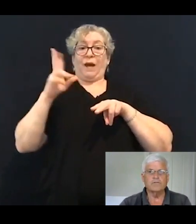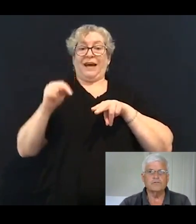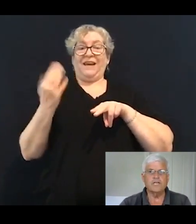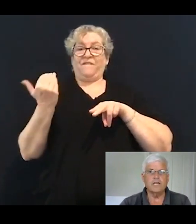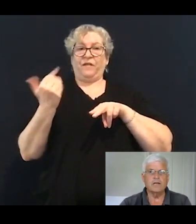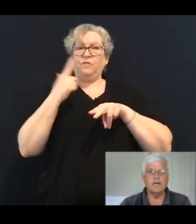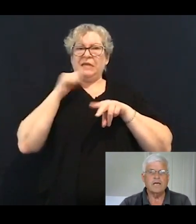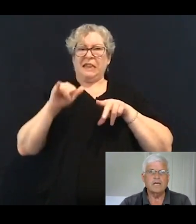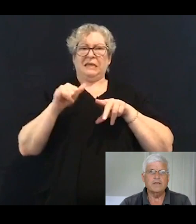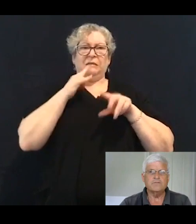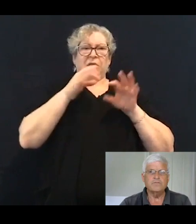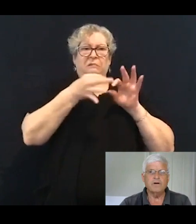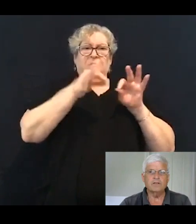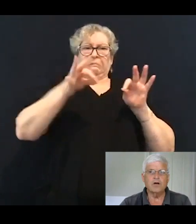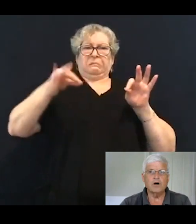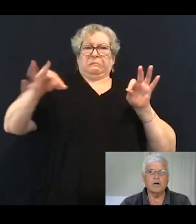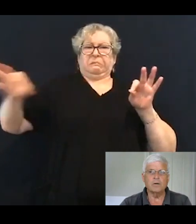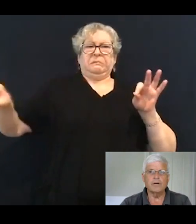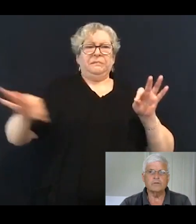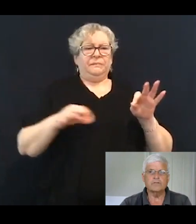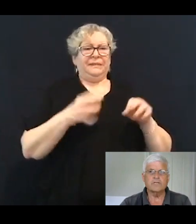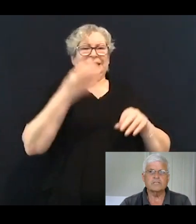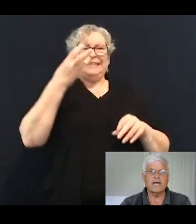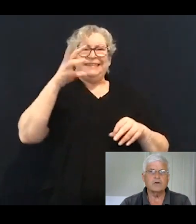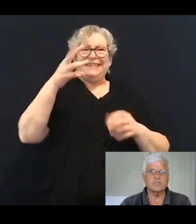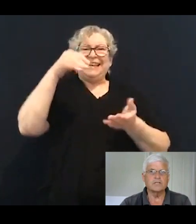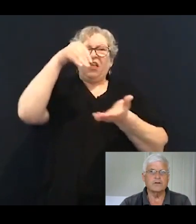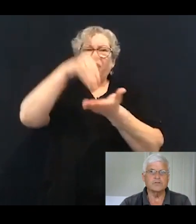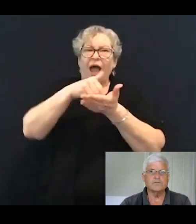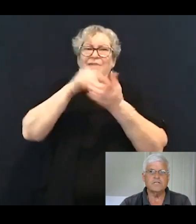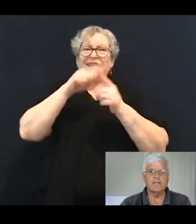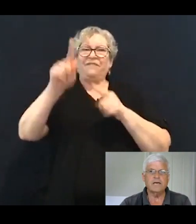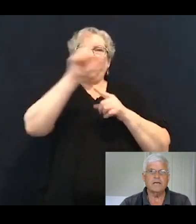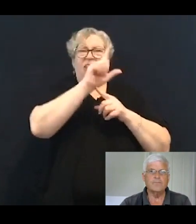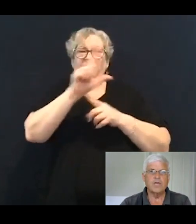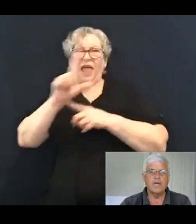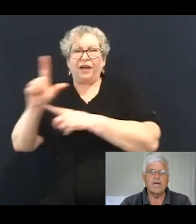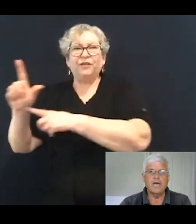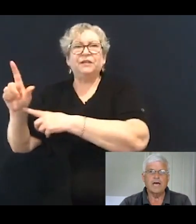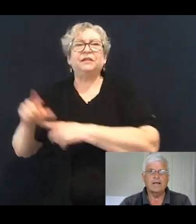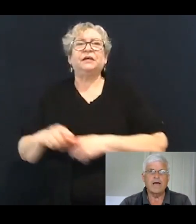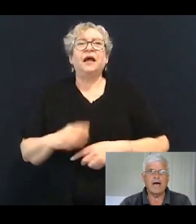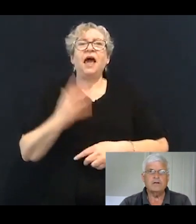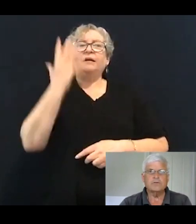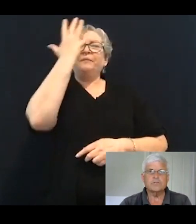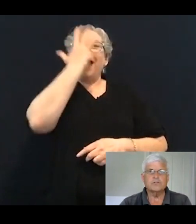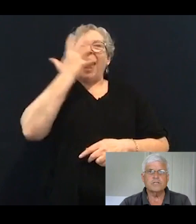is very long, about 6,000 letters of DNA. And adeno-associated virus can only